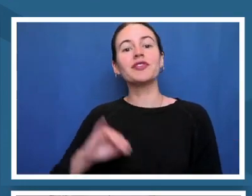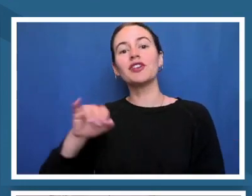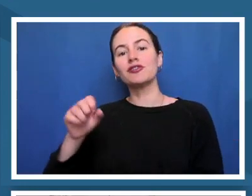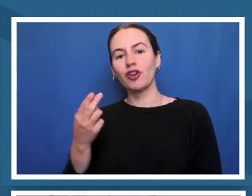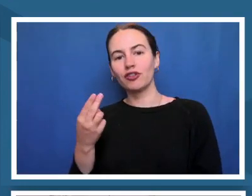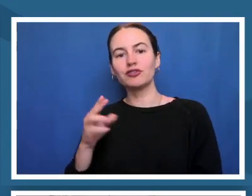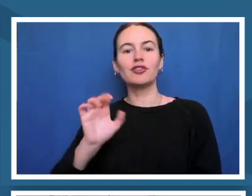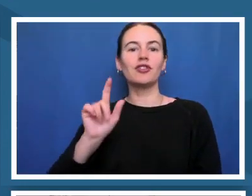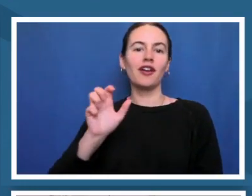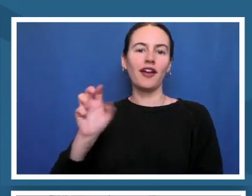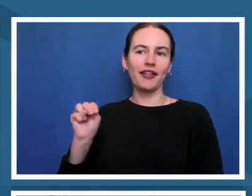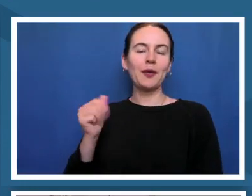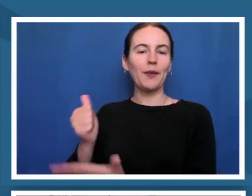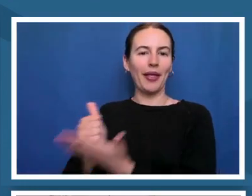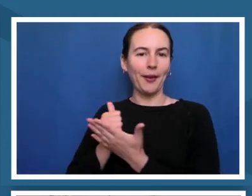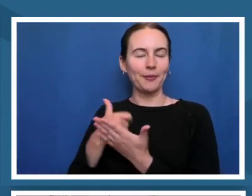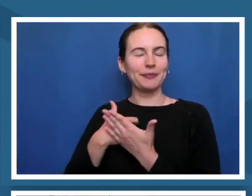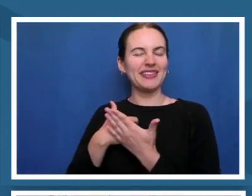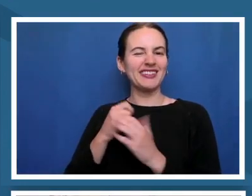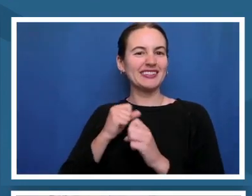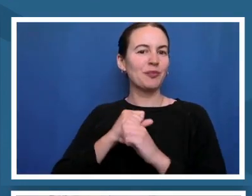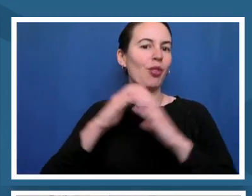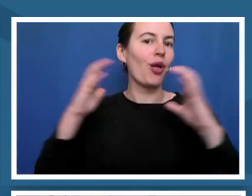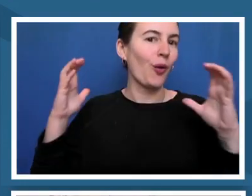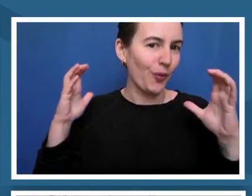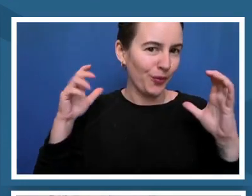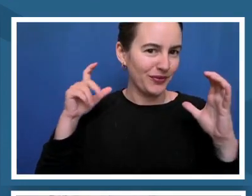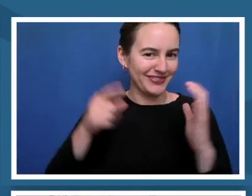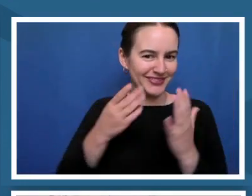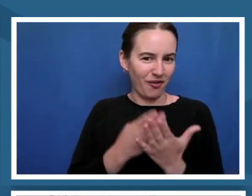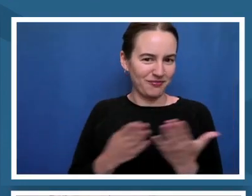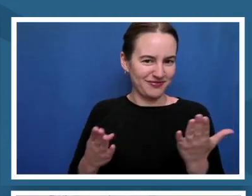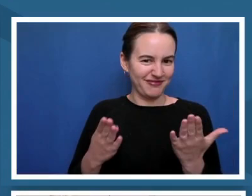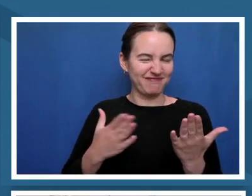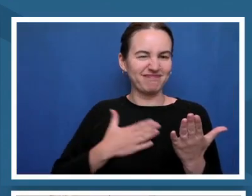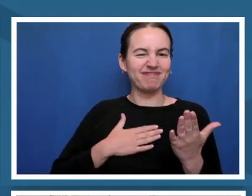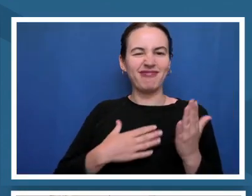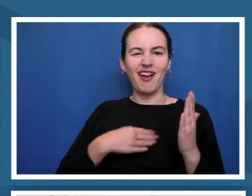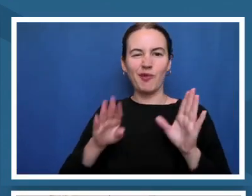explode this object on this whiteboard behind me